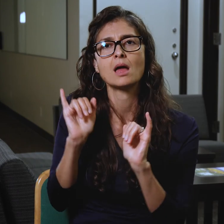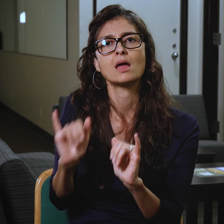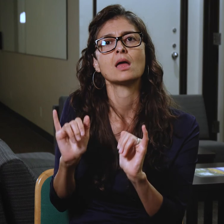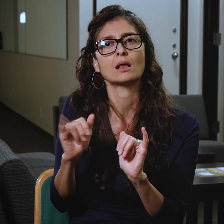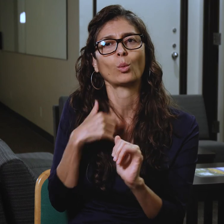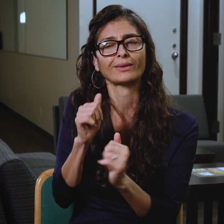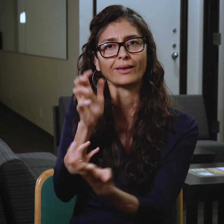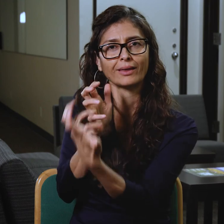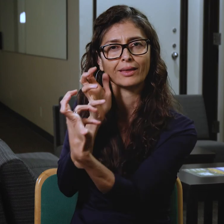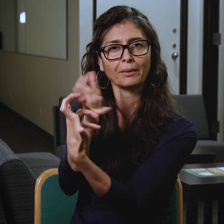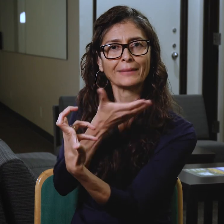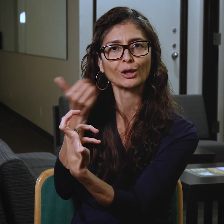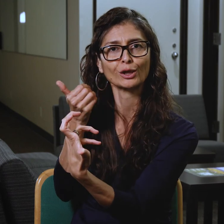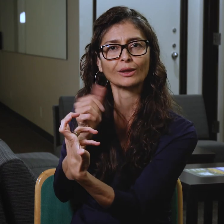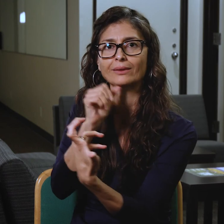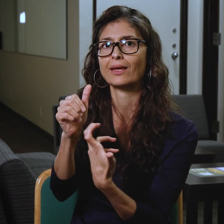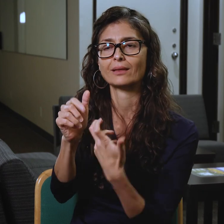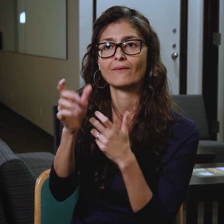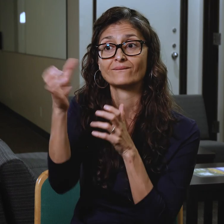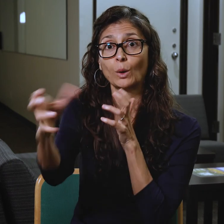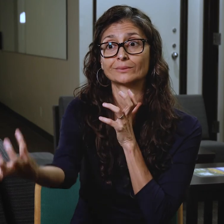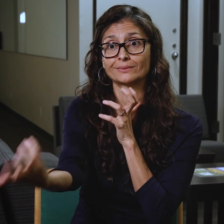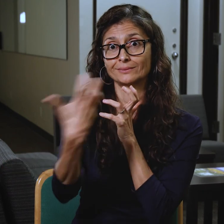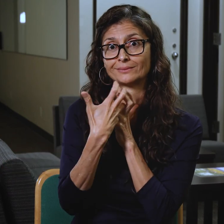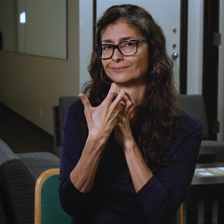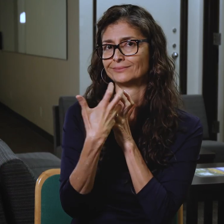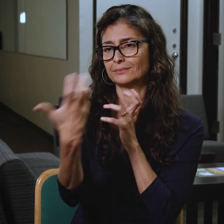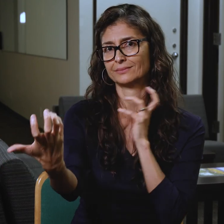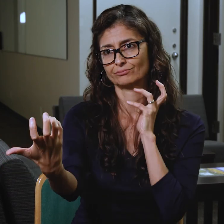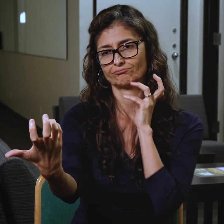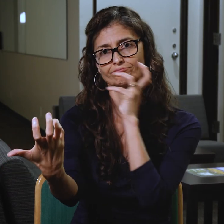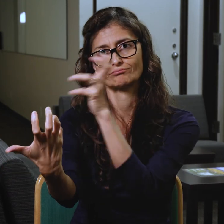better so we can accommodate them rather than forcing them to accommodate to the school.